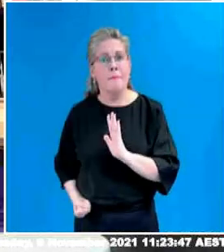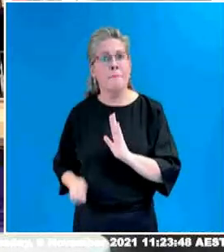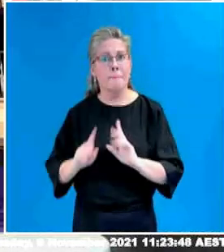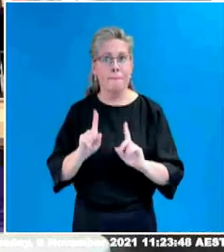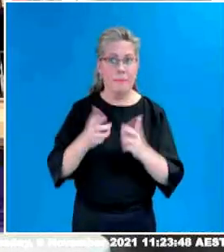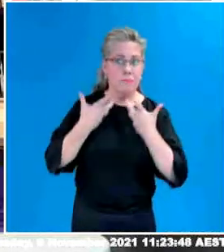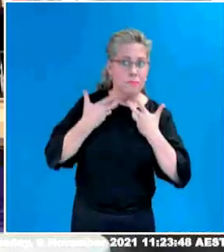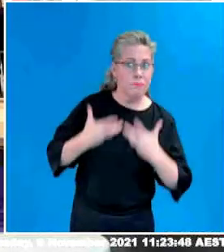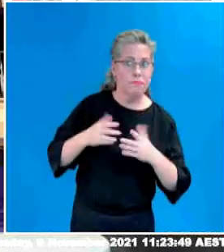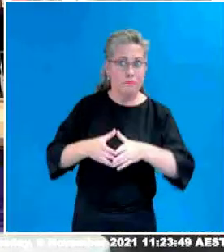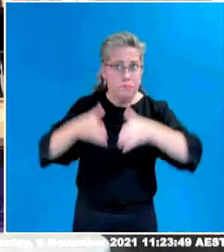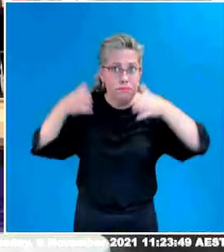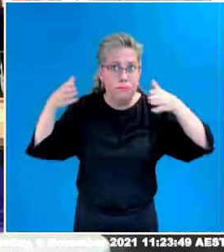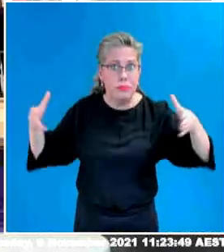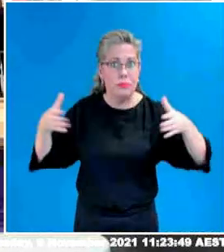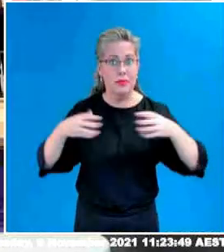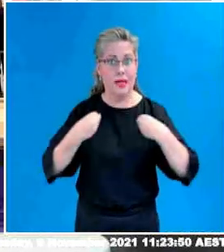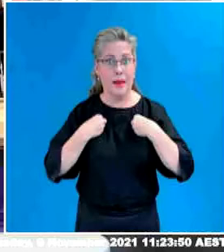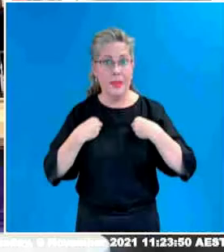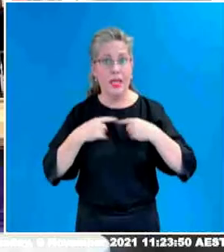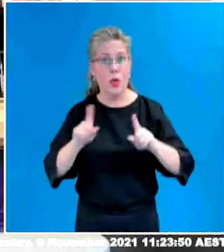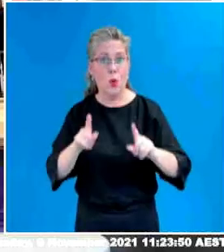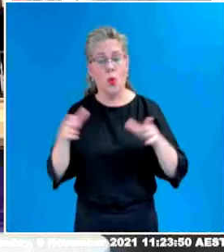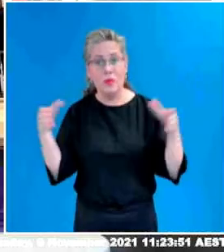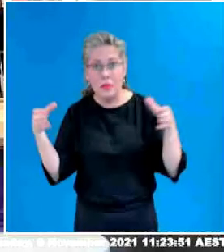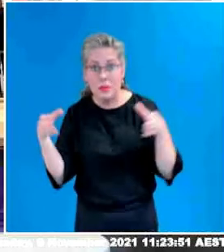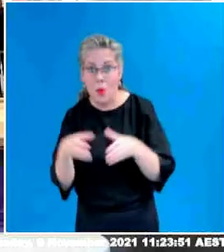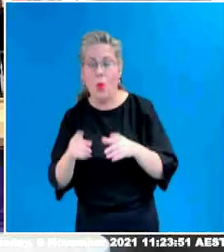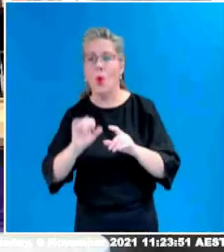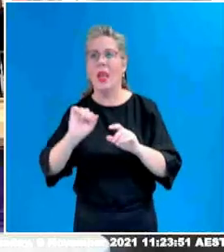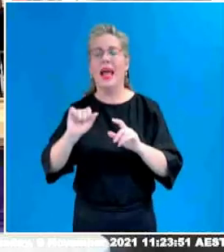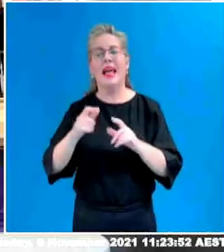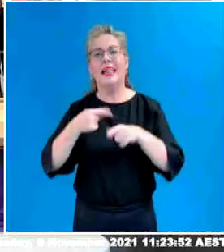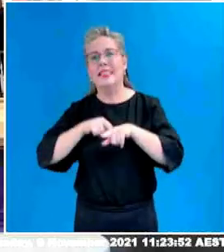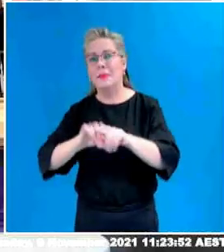Other than the reporting and the reviewing, is there any remedy for